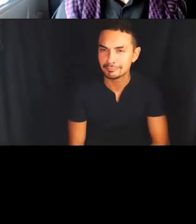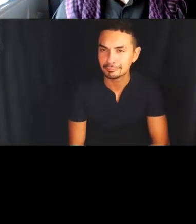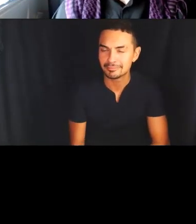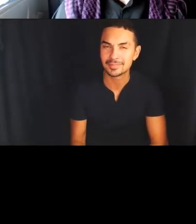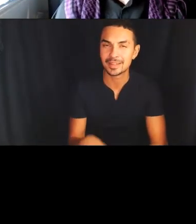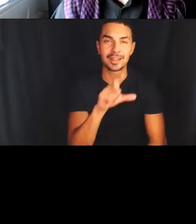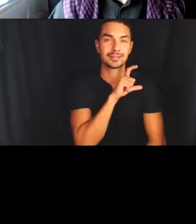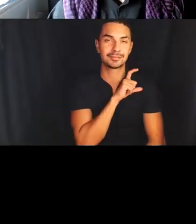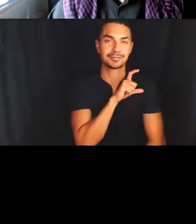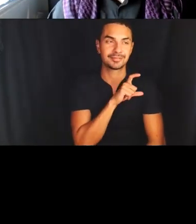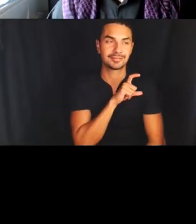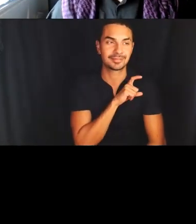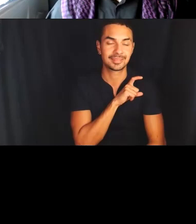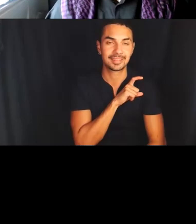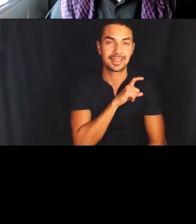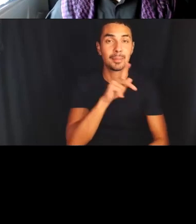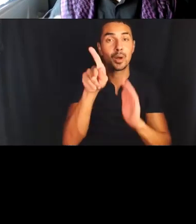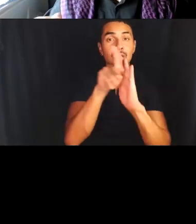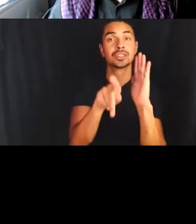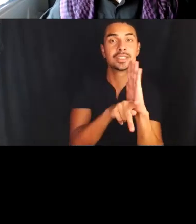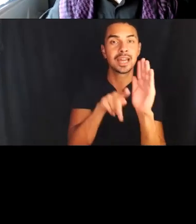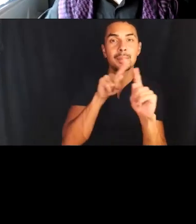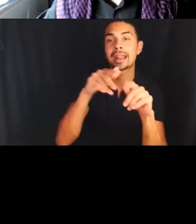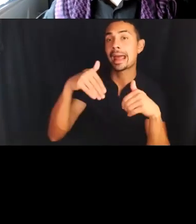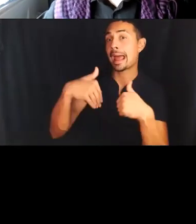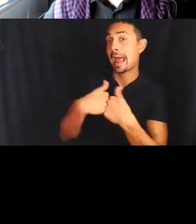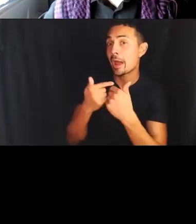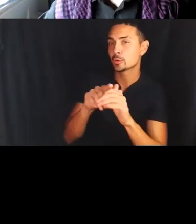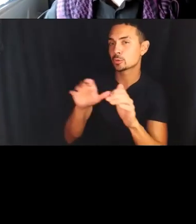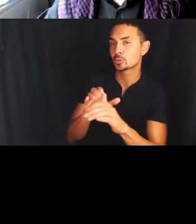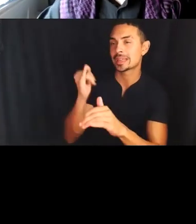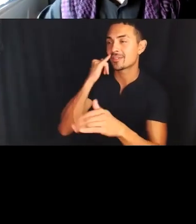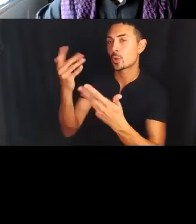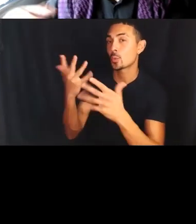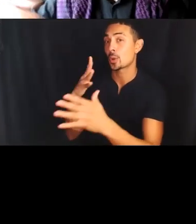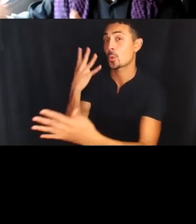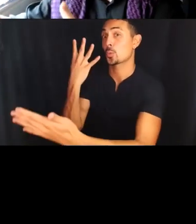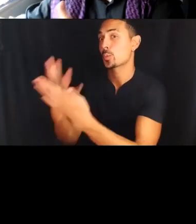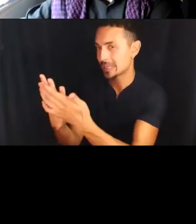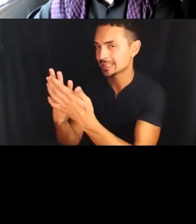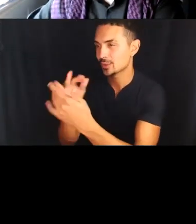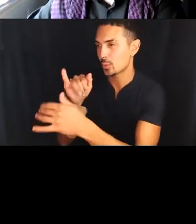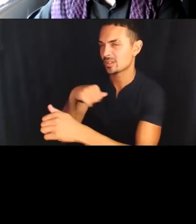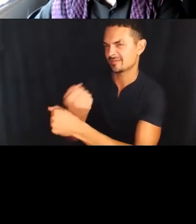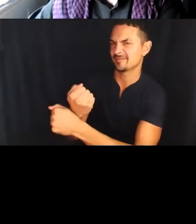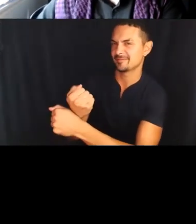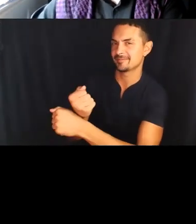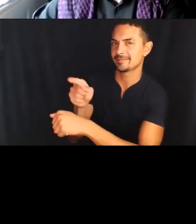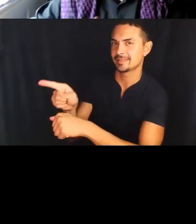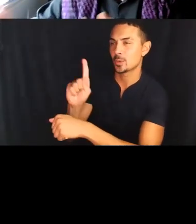about trans people, but it's about what to do after we've already arrested them and which cell to put them in.